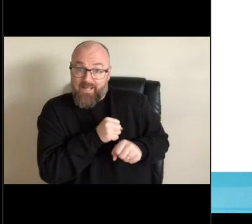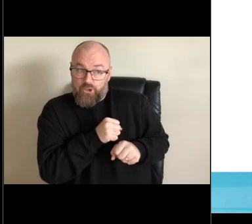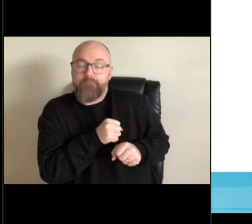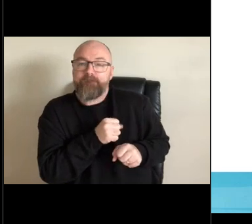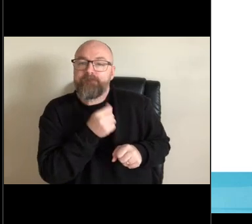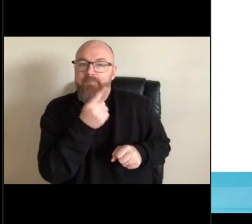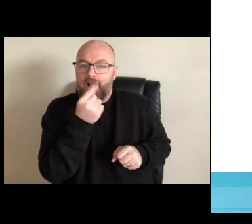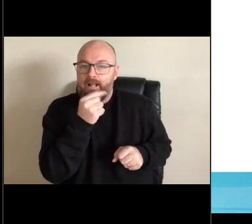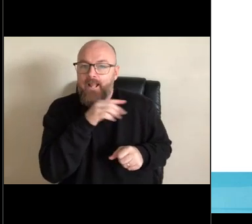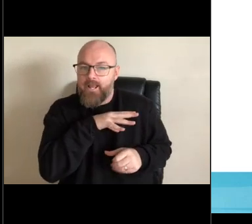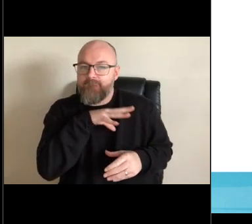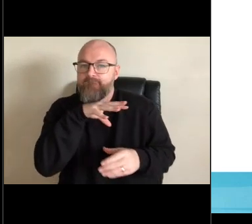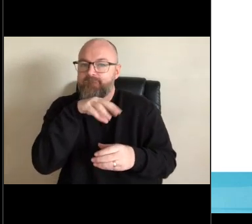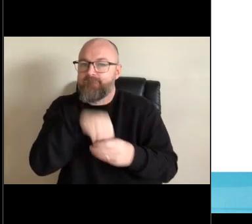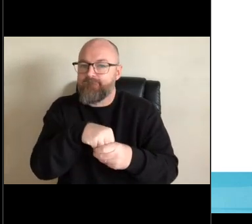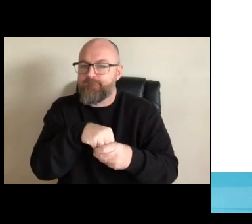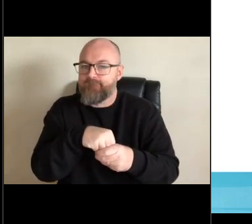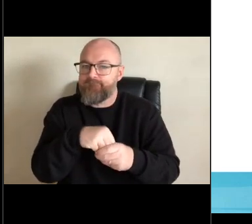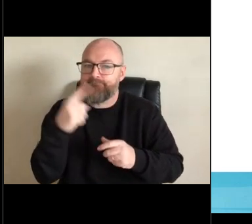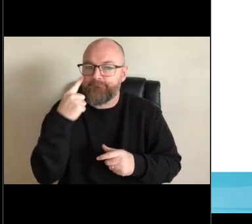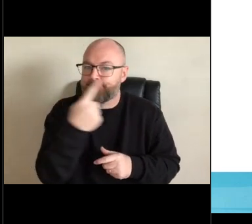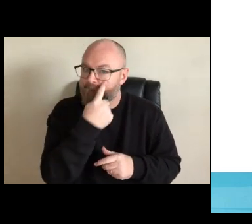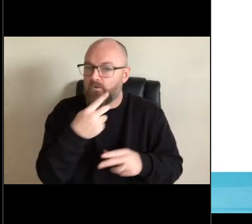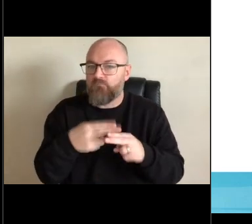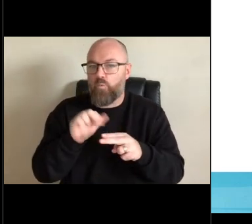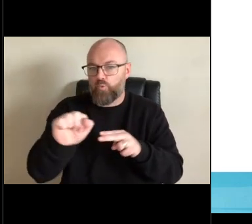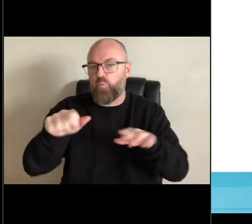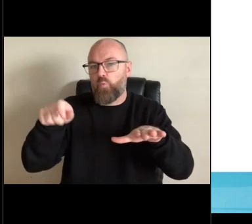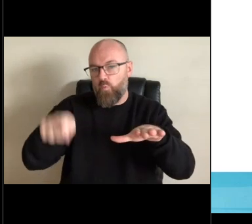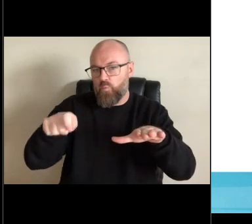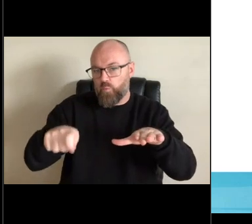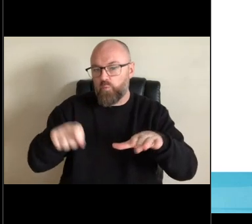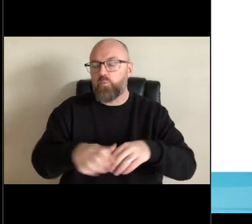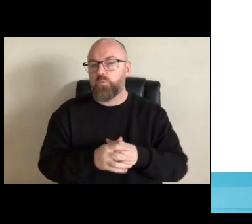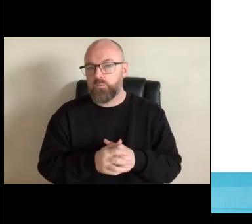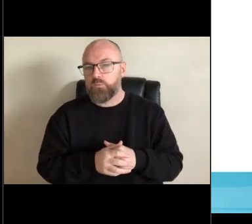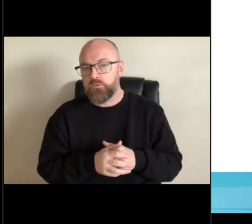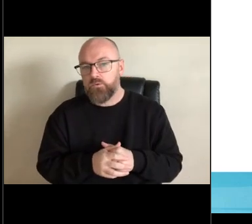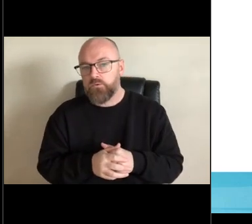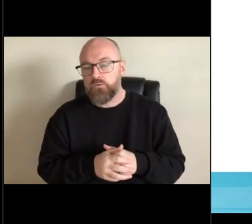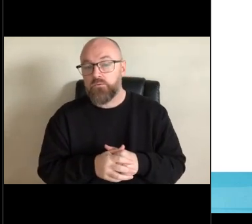the proceedings in the family court if necessary or they have the option to provide information